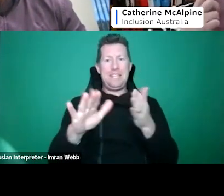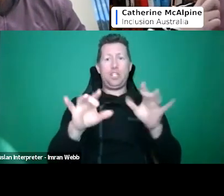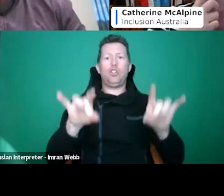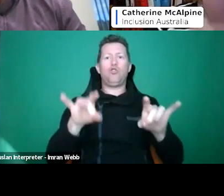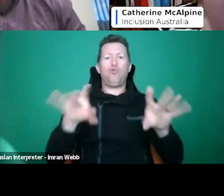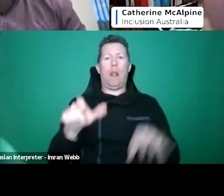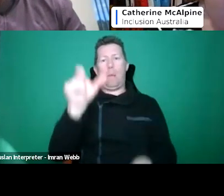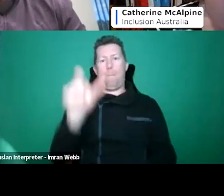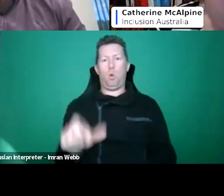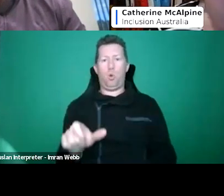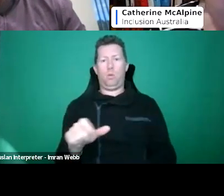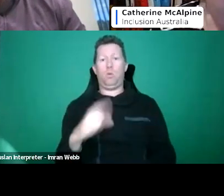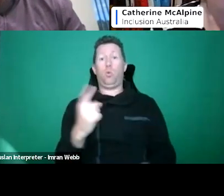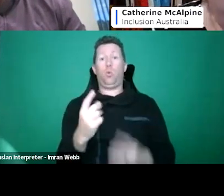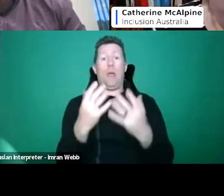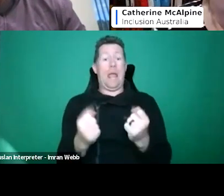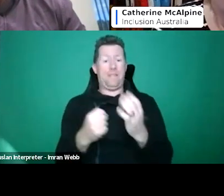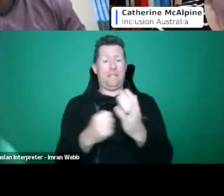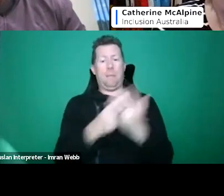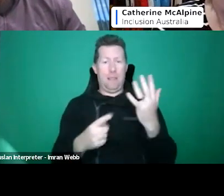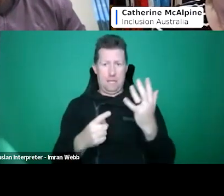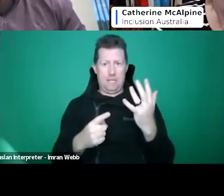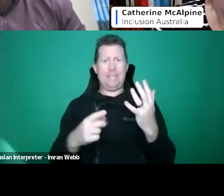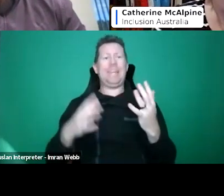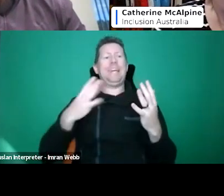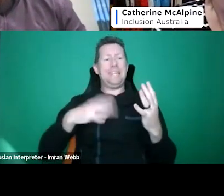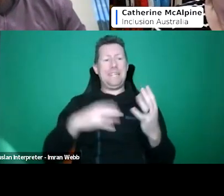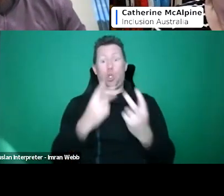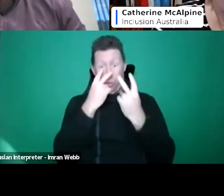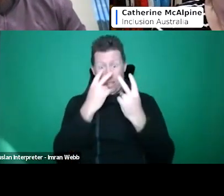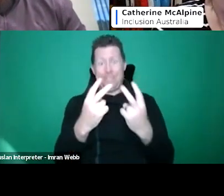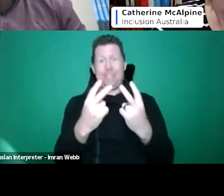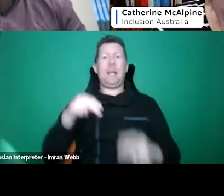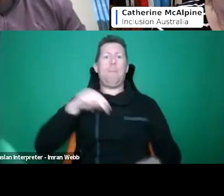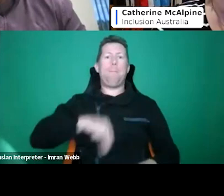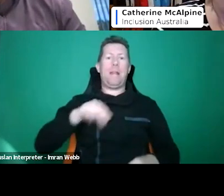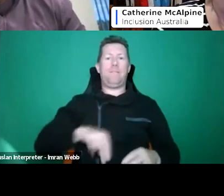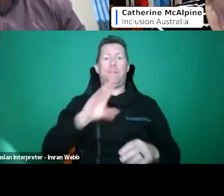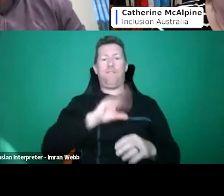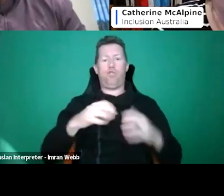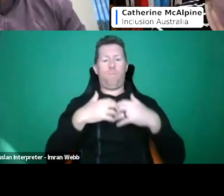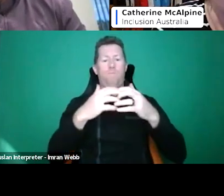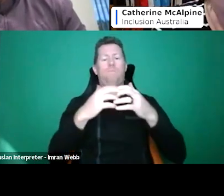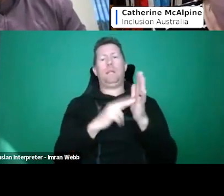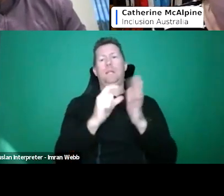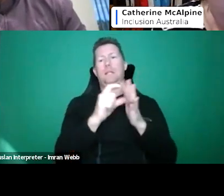with a disability must get benefit from the creation of this asset